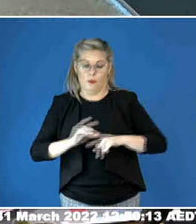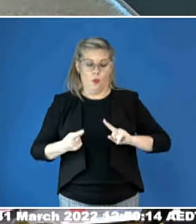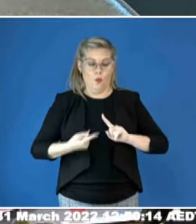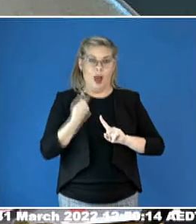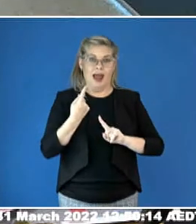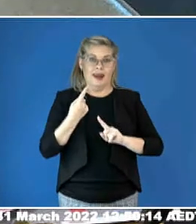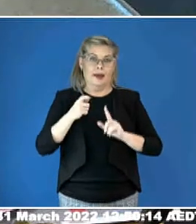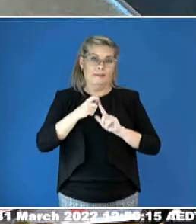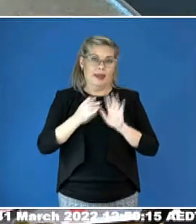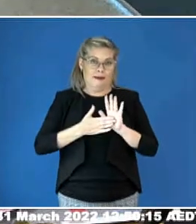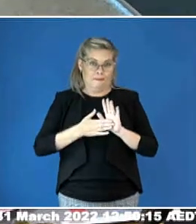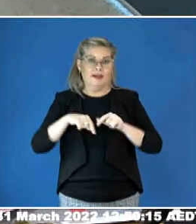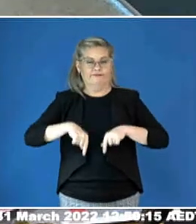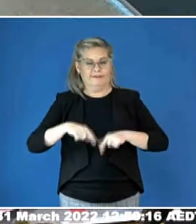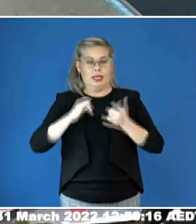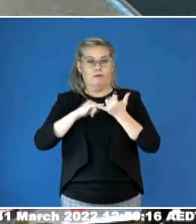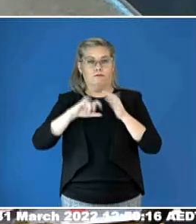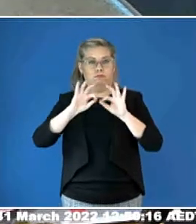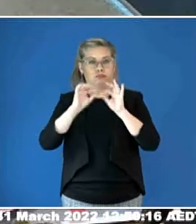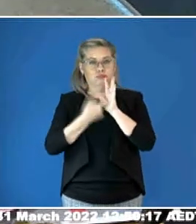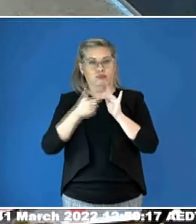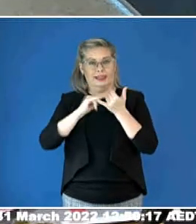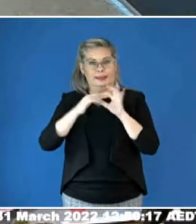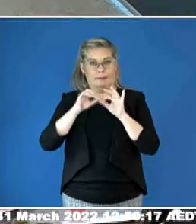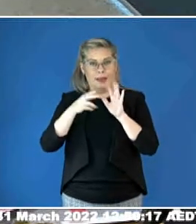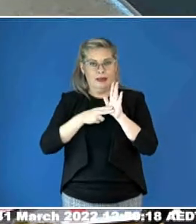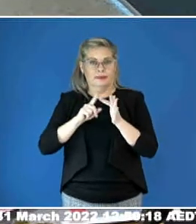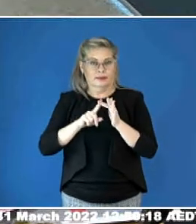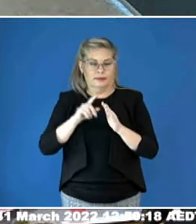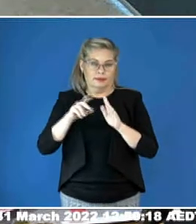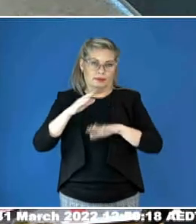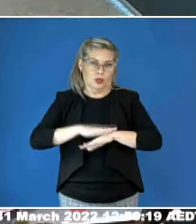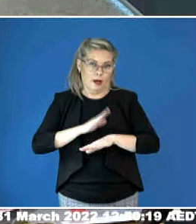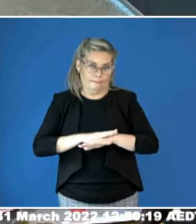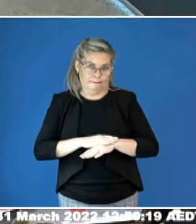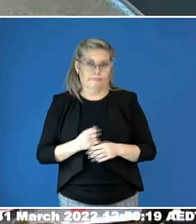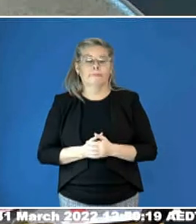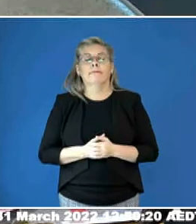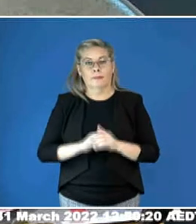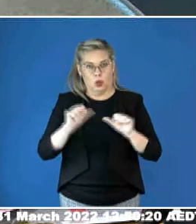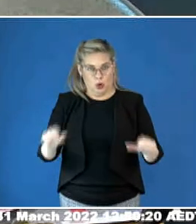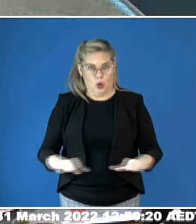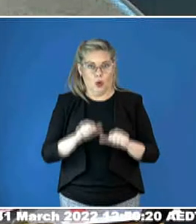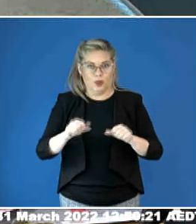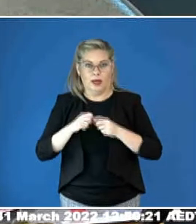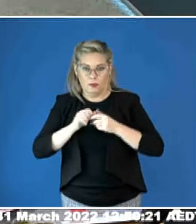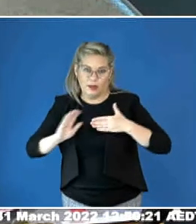Yes. Thank you very much. Well then we will adjourn until that time, that is, 2 pm Sydney-Hobart time and 1 pm Brisbane time. Thank you. MS FRASER: Thank you.